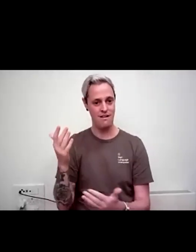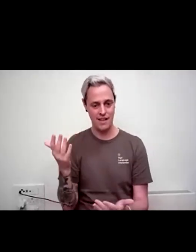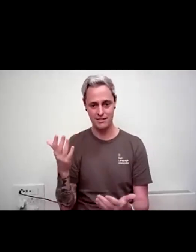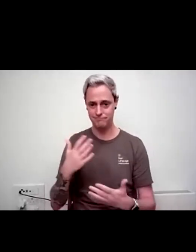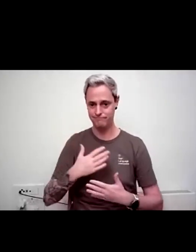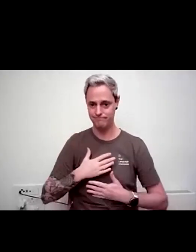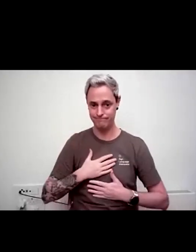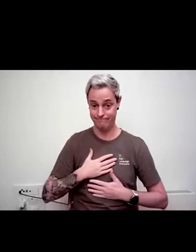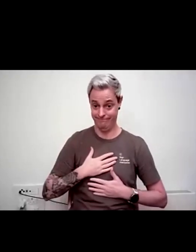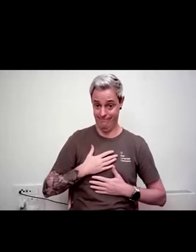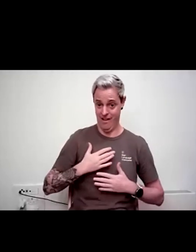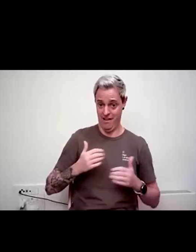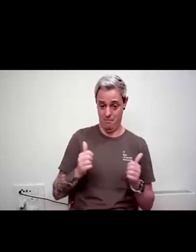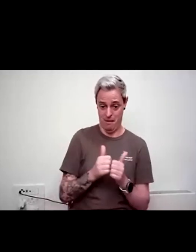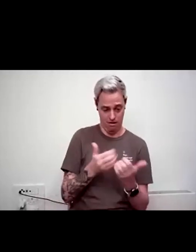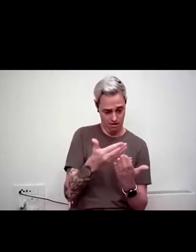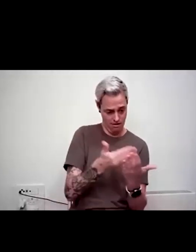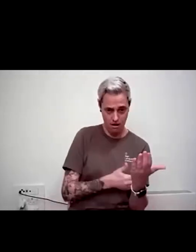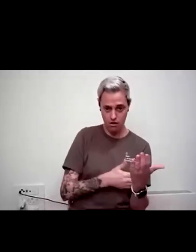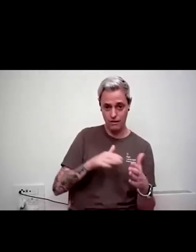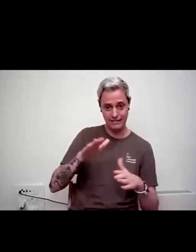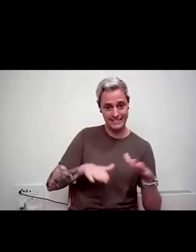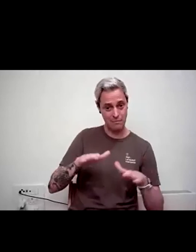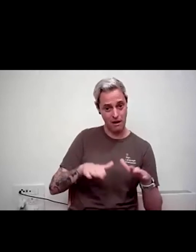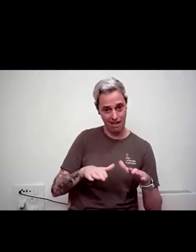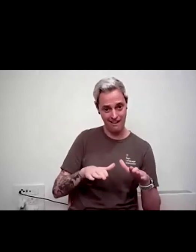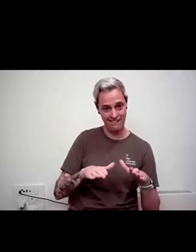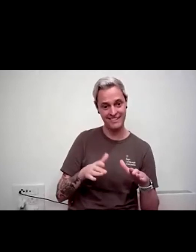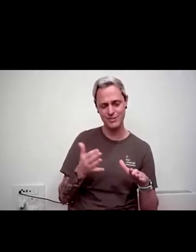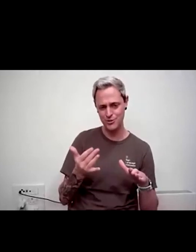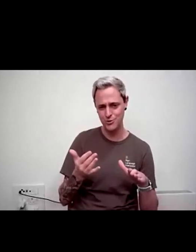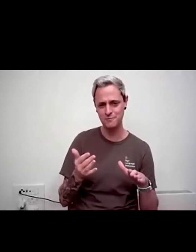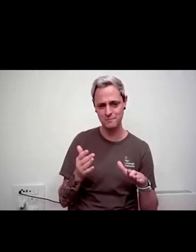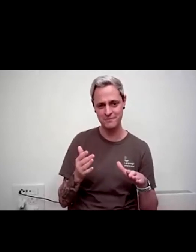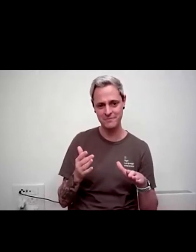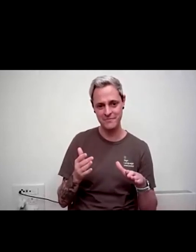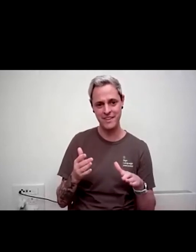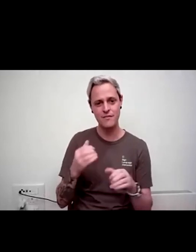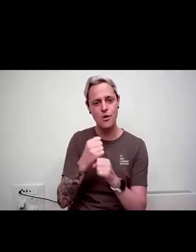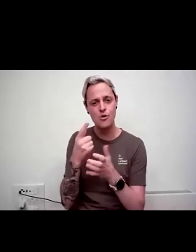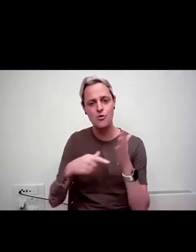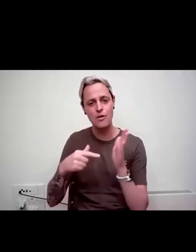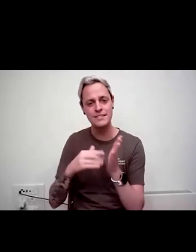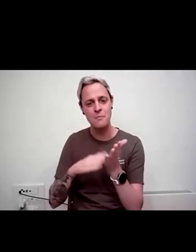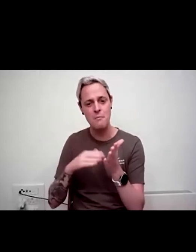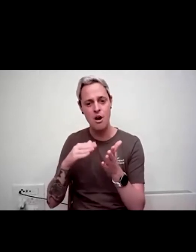The paper is uncannily similar to the paper that Grant Macaskill gave that began it.